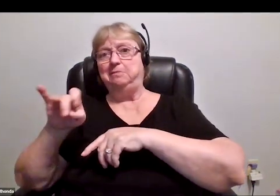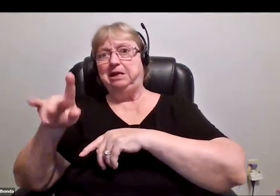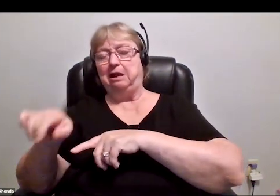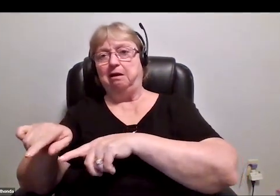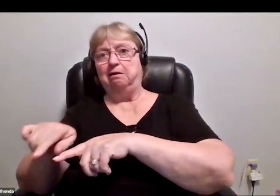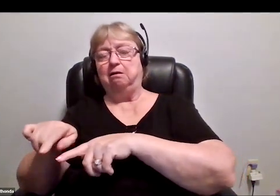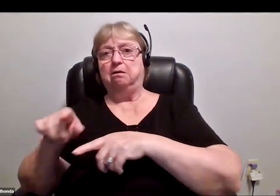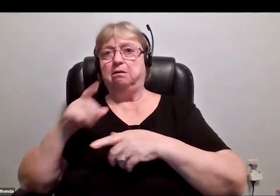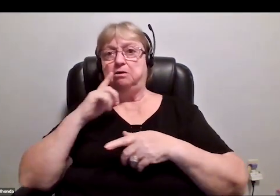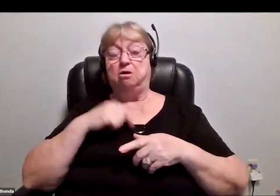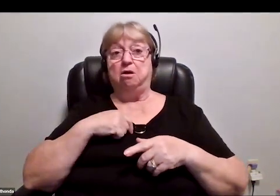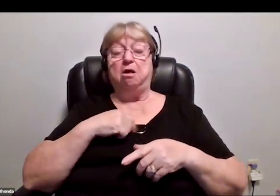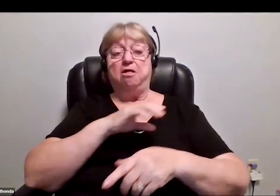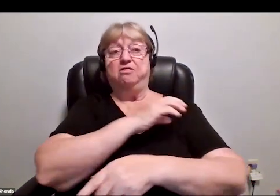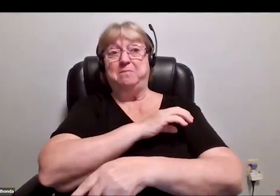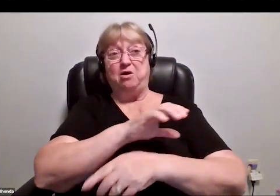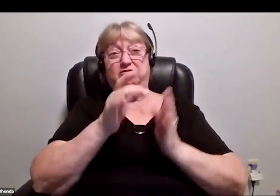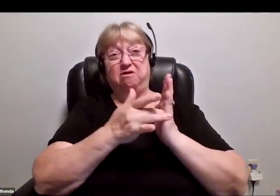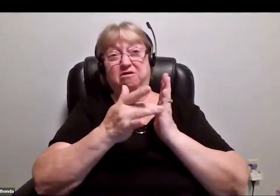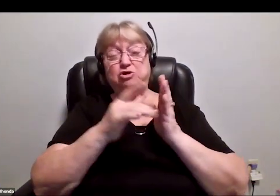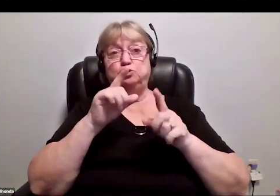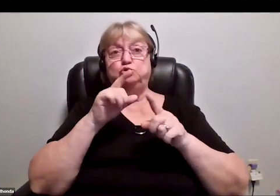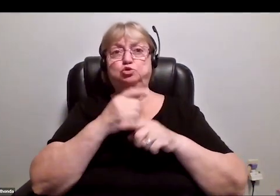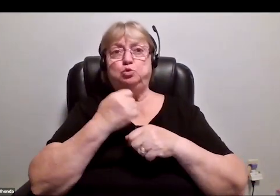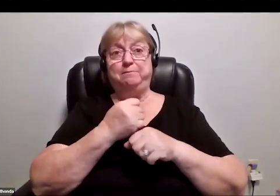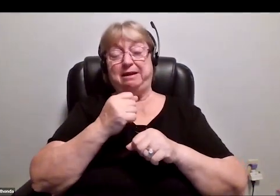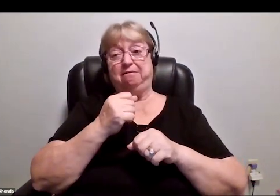repair, cure, or make disabled people otherwise includable.